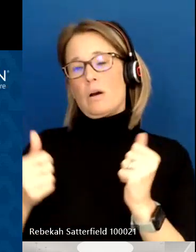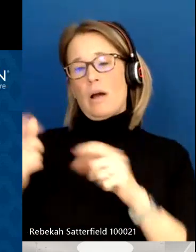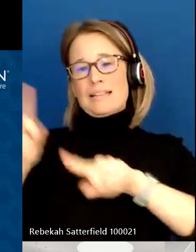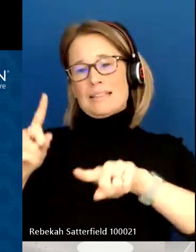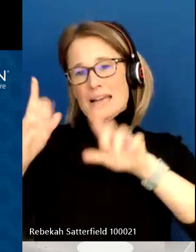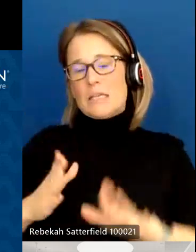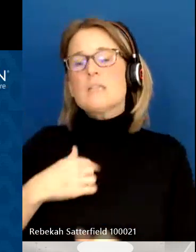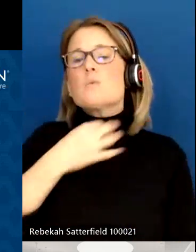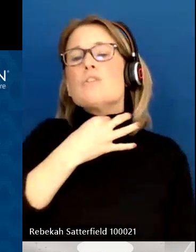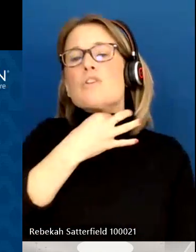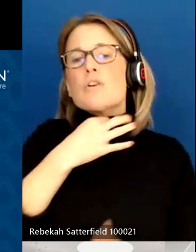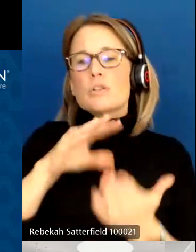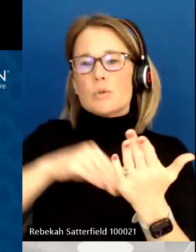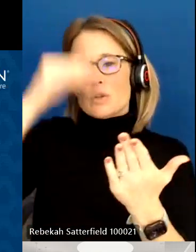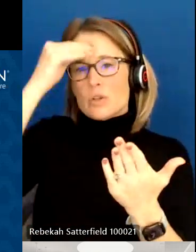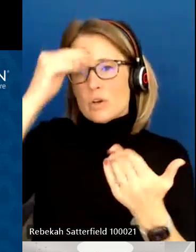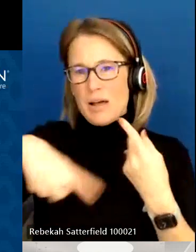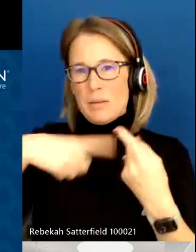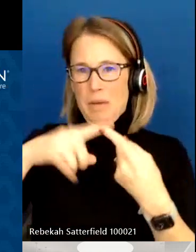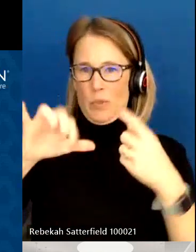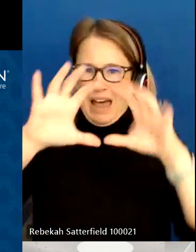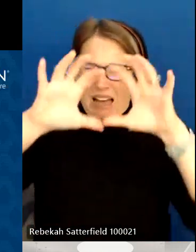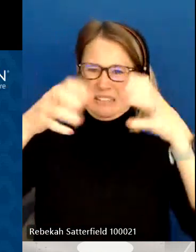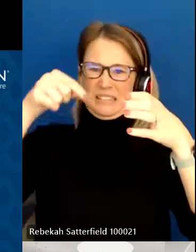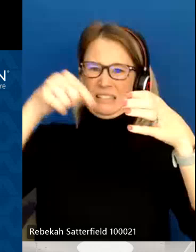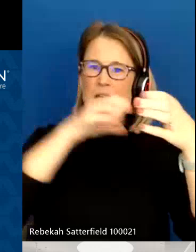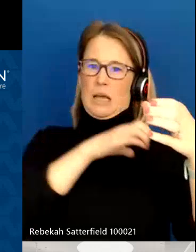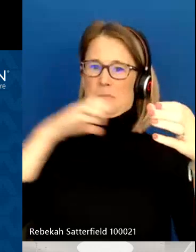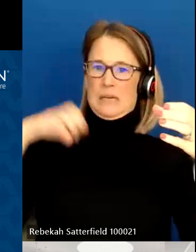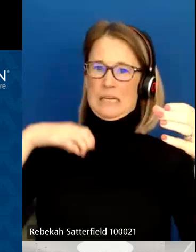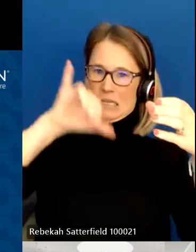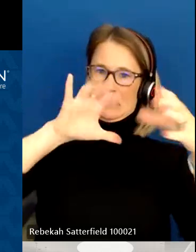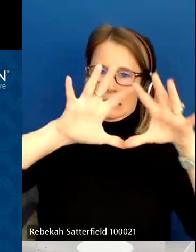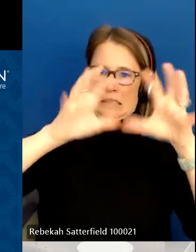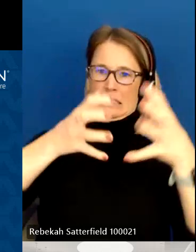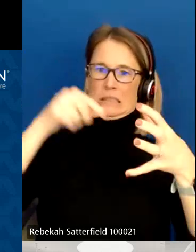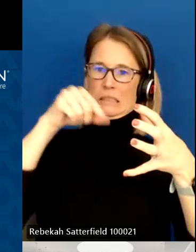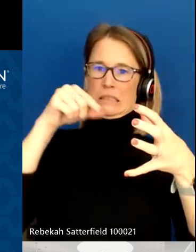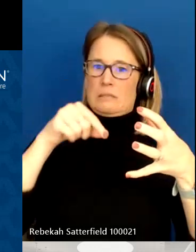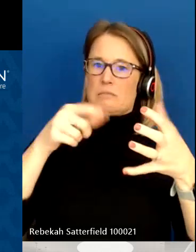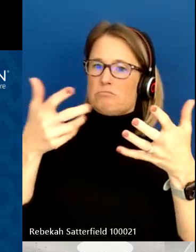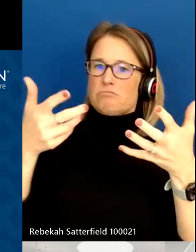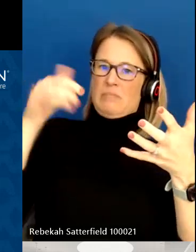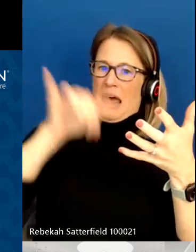learn about that function or or that committee within their own health system what what might